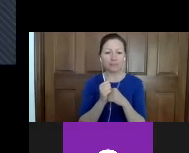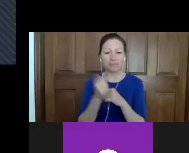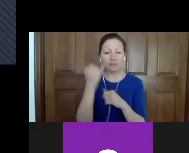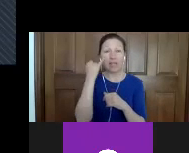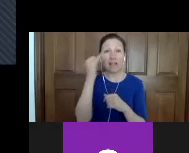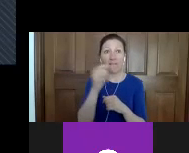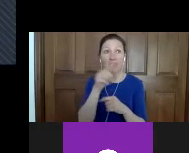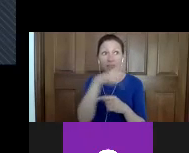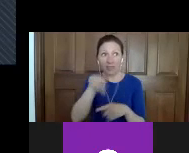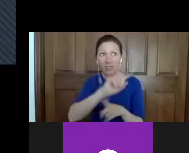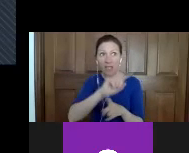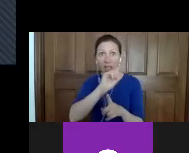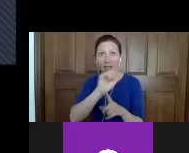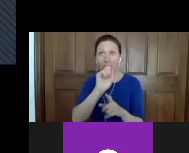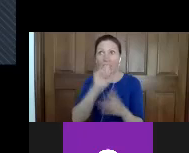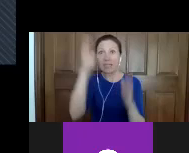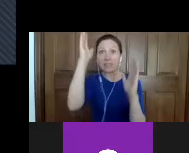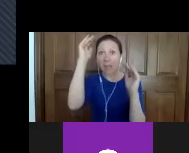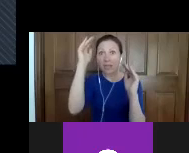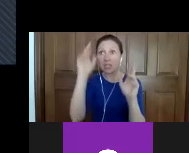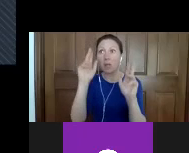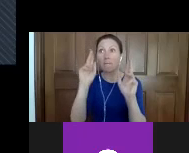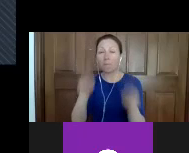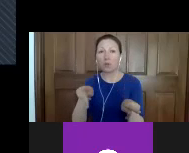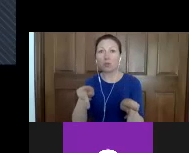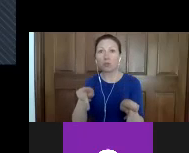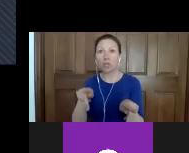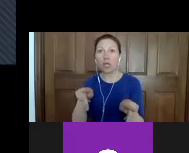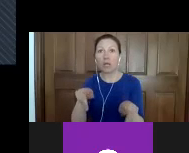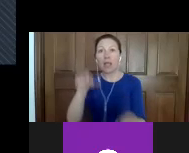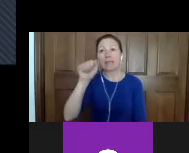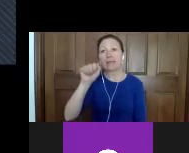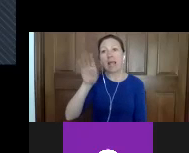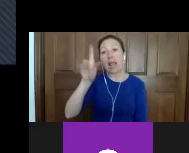person to walk in a room and a person in a wheelchair or a person with a white cane walks